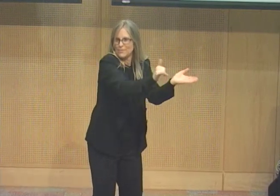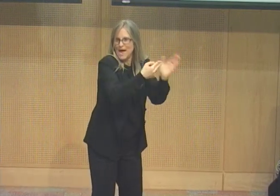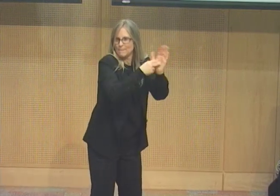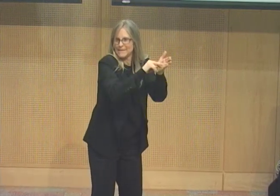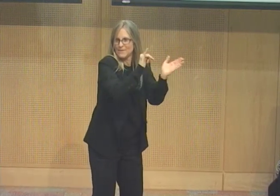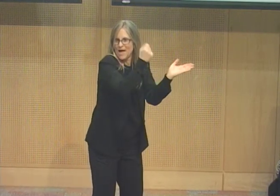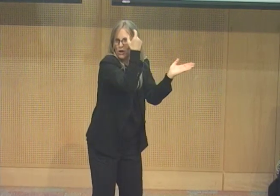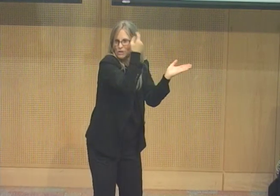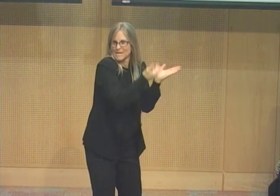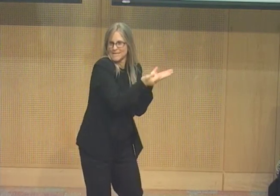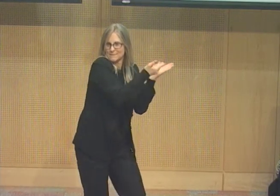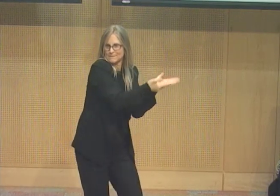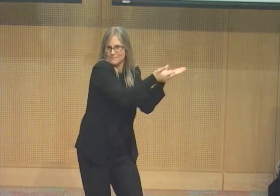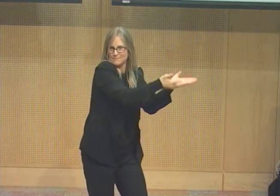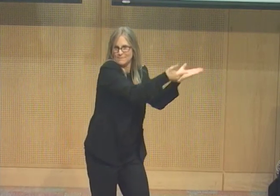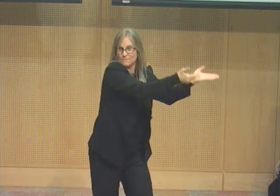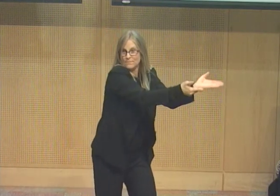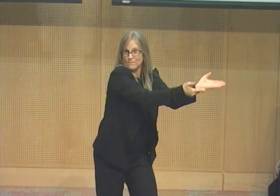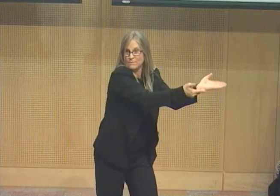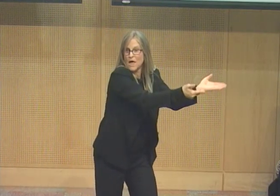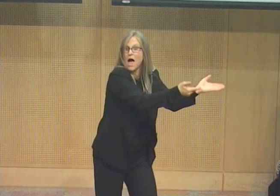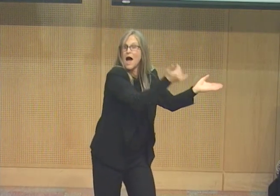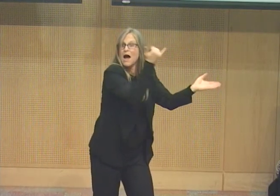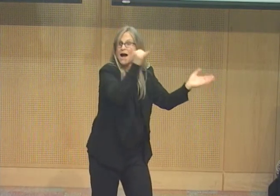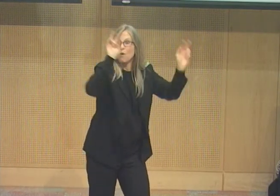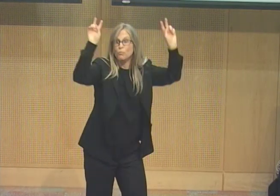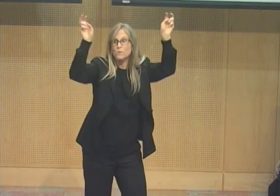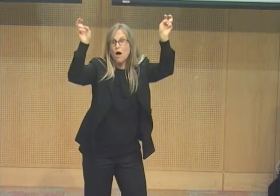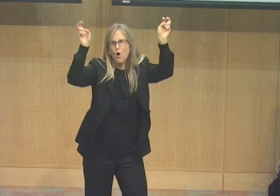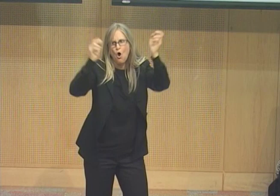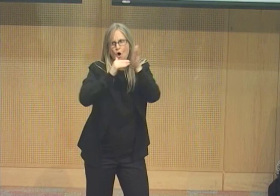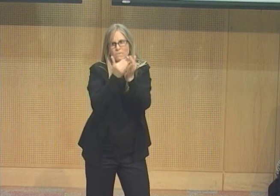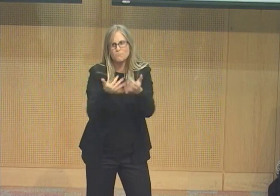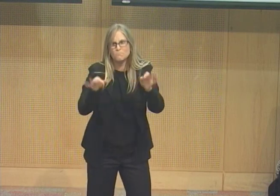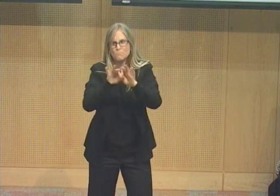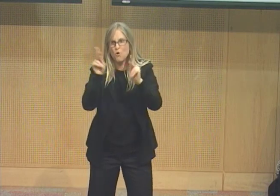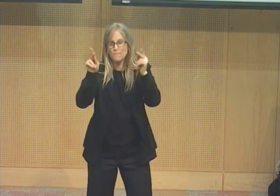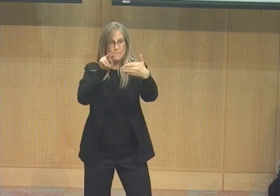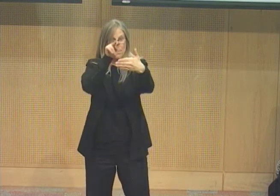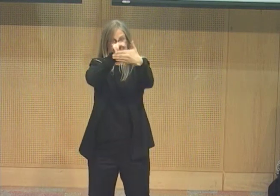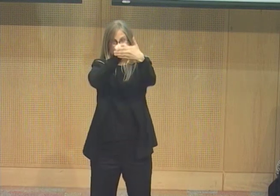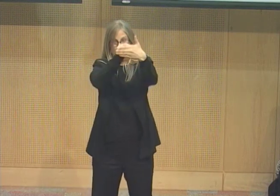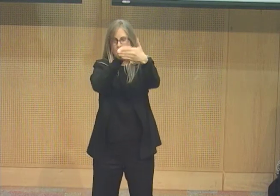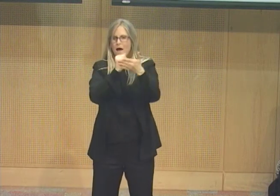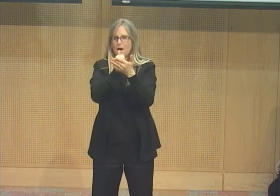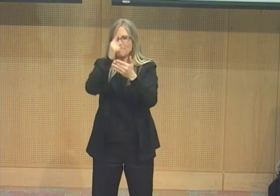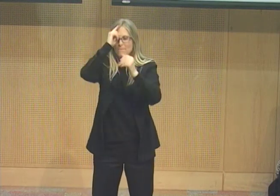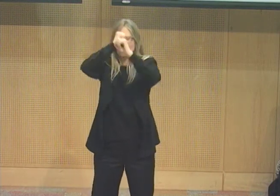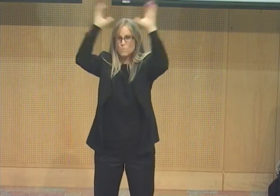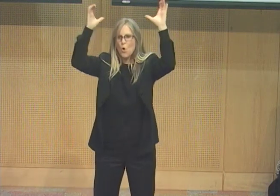and that idea is carried forward through the communication. The title is often very important.